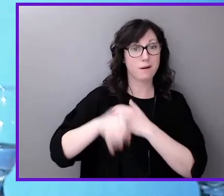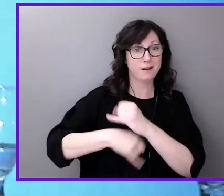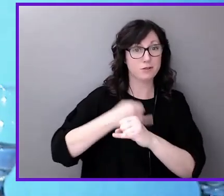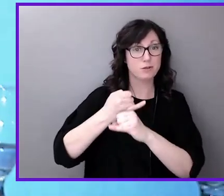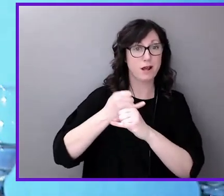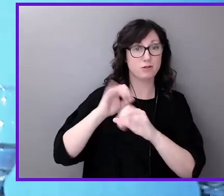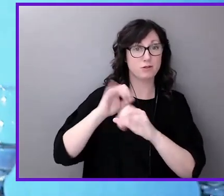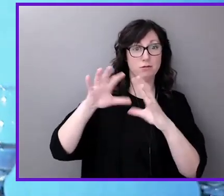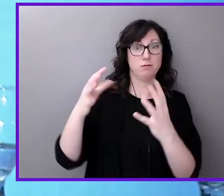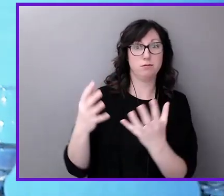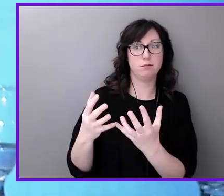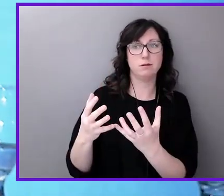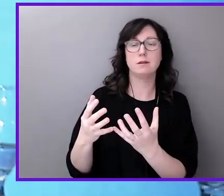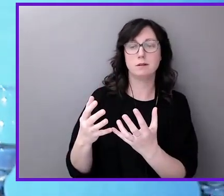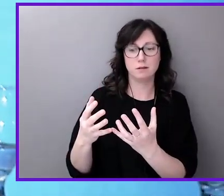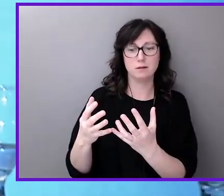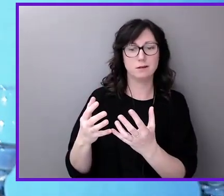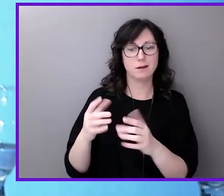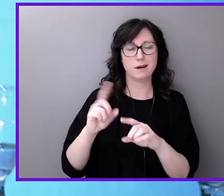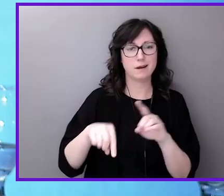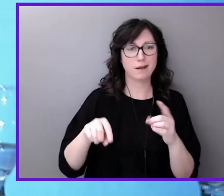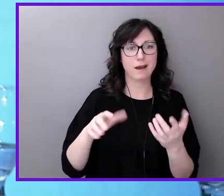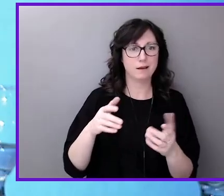the repetition of what we were doing before the pandemic.